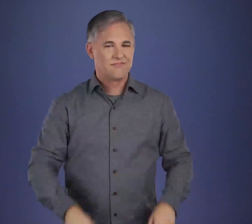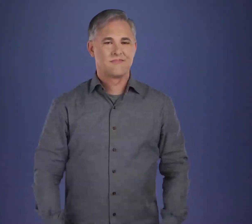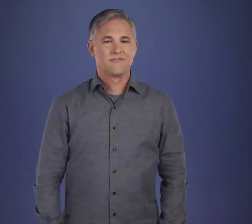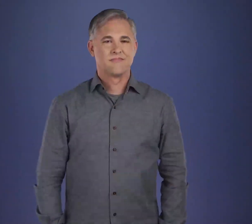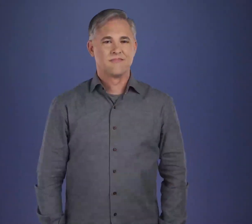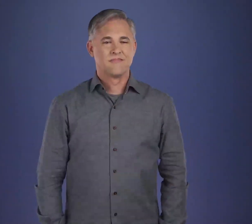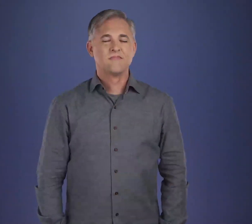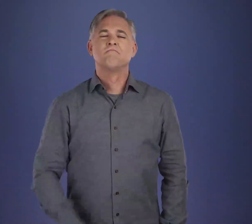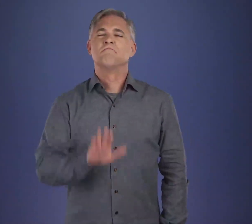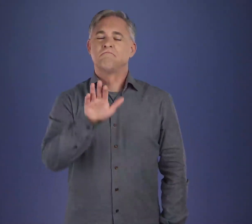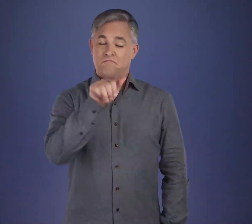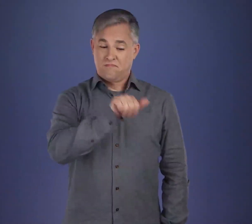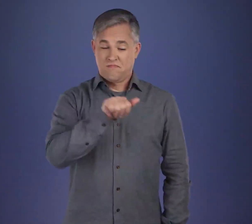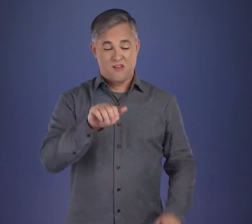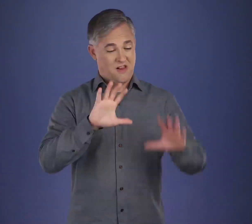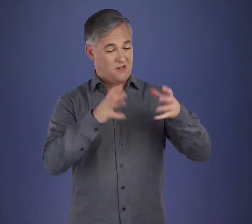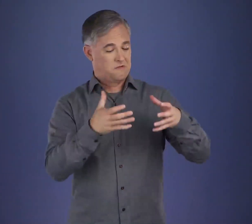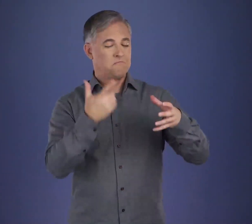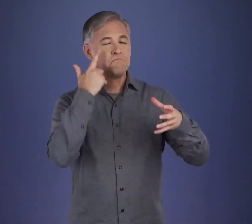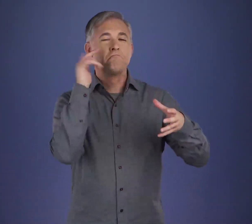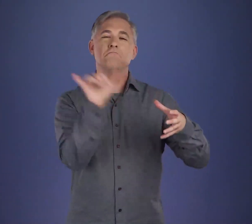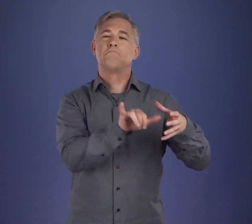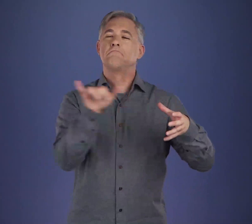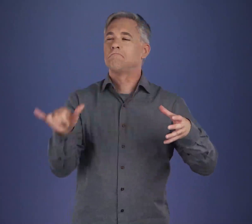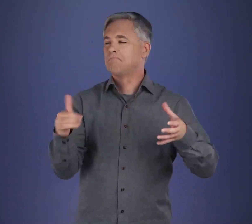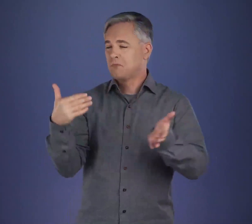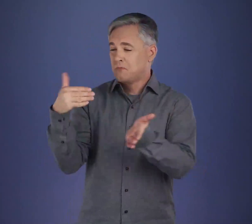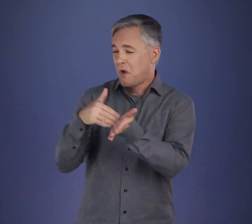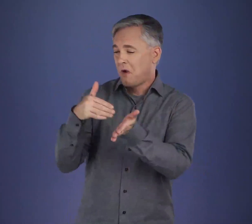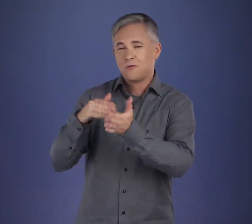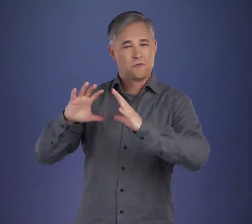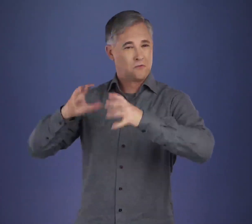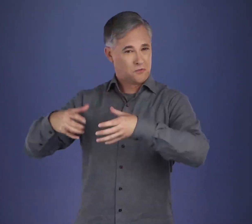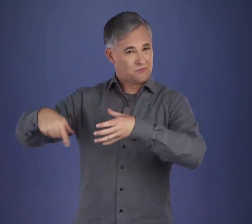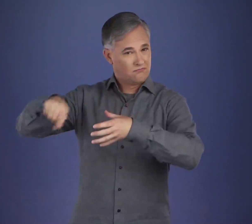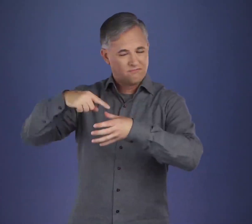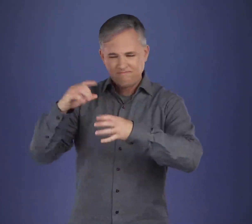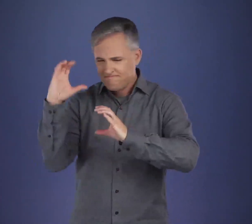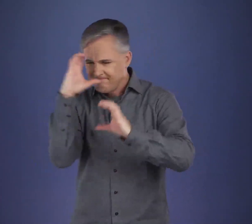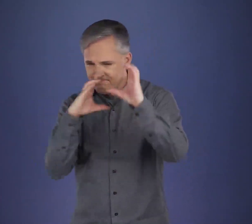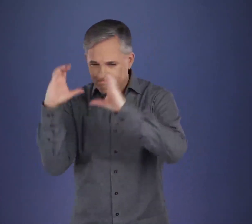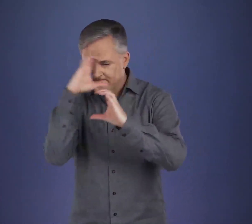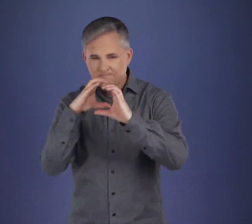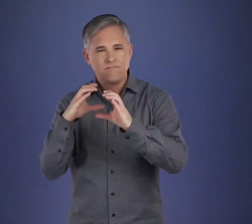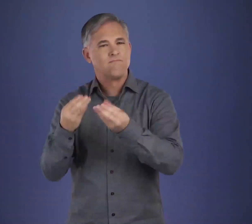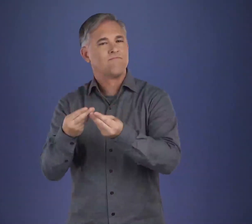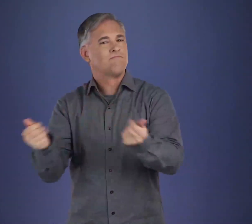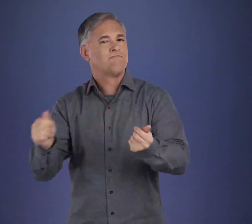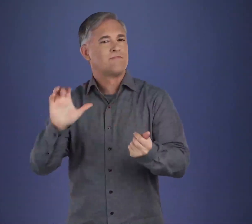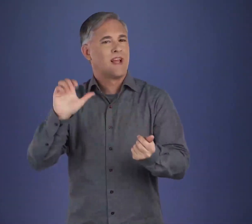for sufferers of this disease. True, each physician in such a group might have his own specialty.